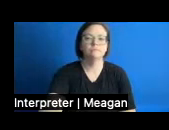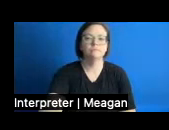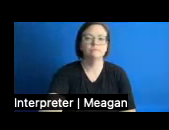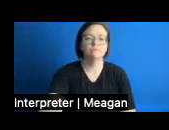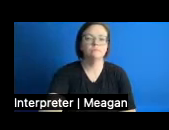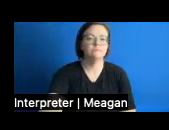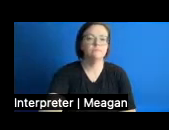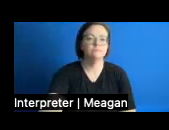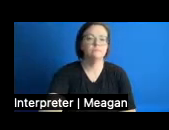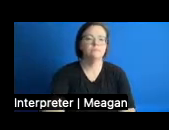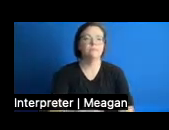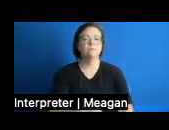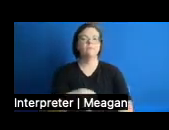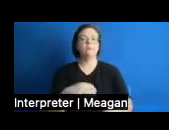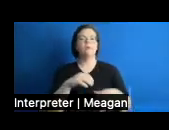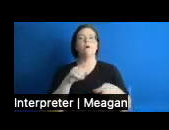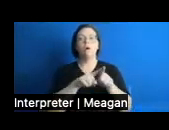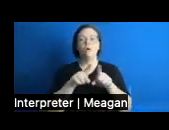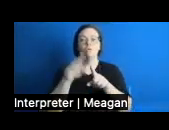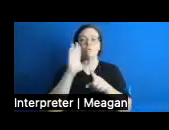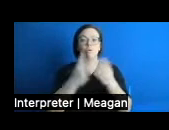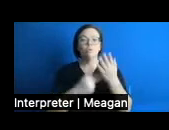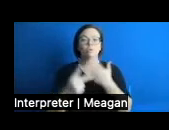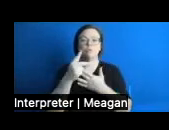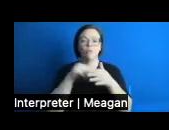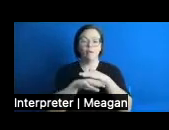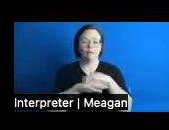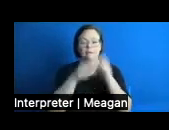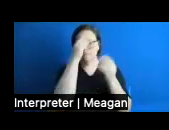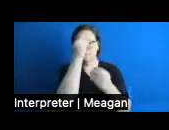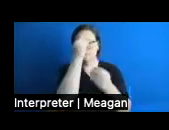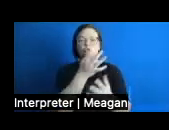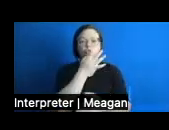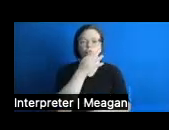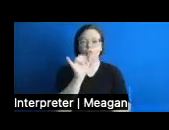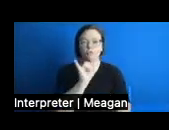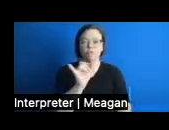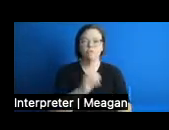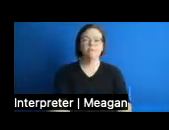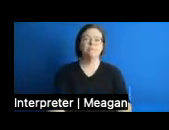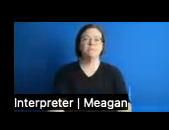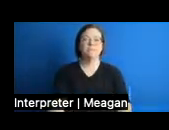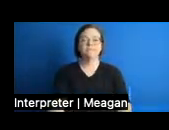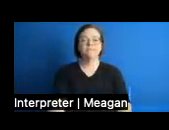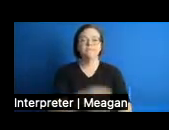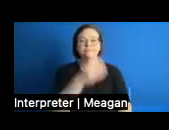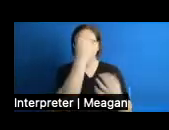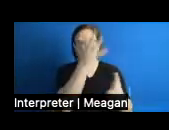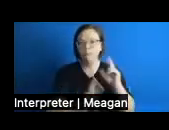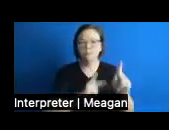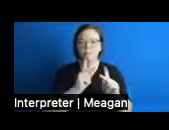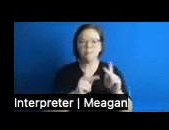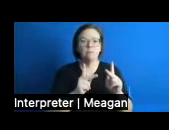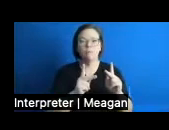also be going over some access stuff just at the start to let folks know what to expect from today.